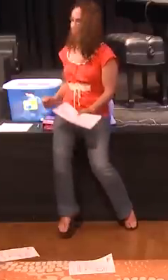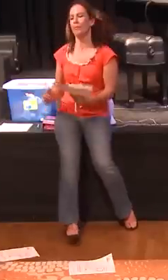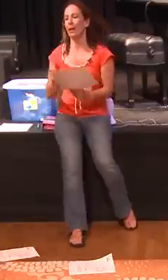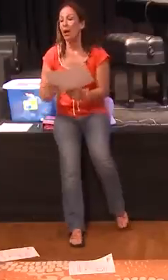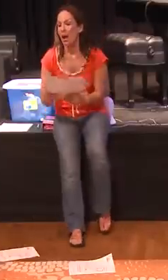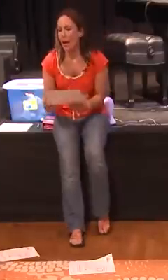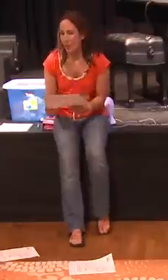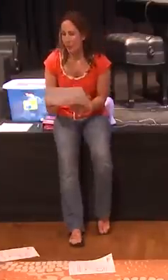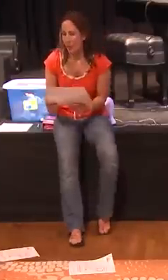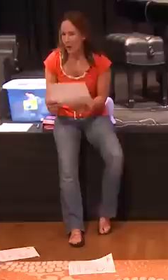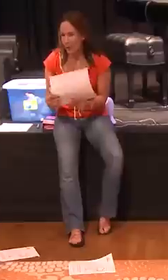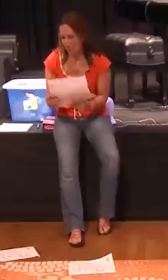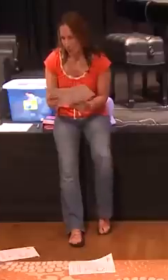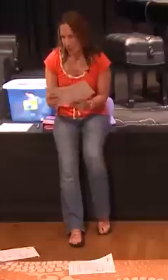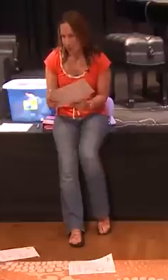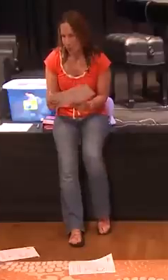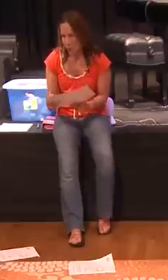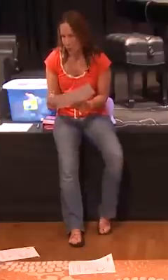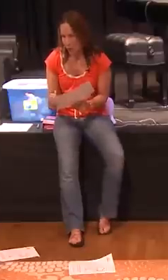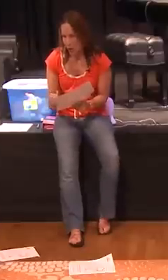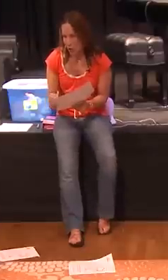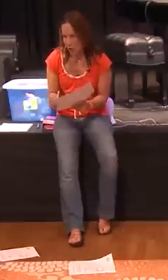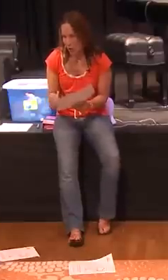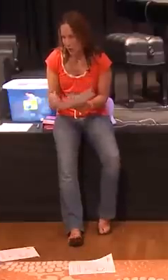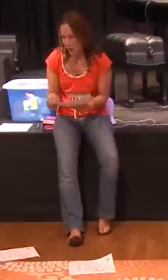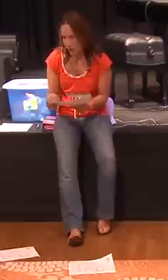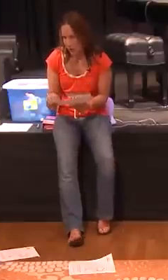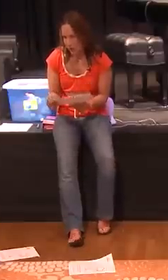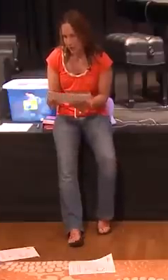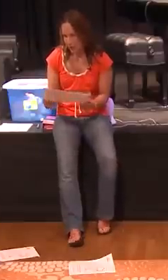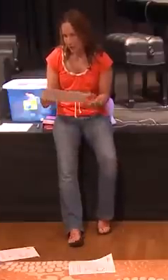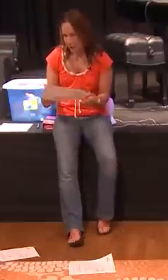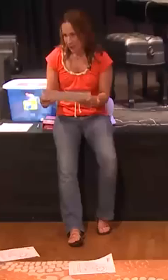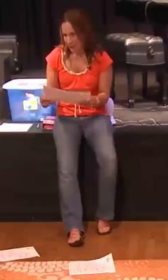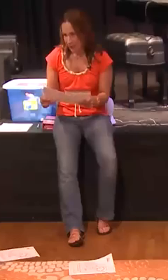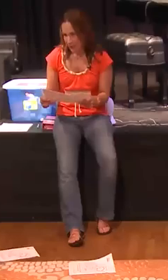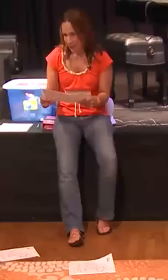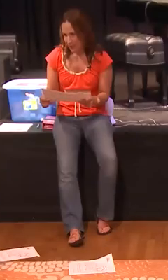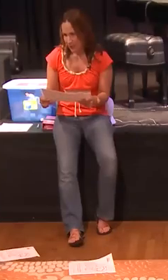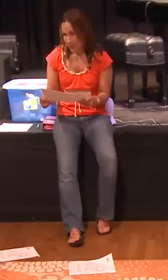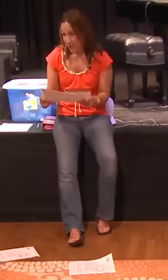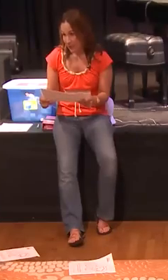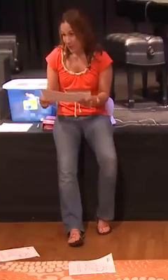Okay, and how about for you guys? Are you thinking board book, flash cards, Hopkins? Can I think about it?